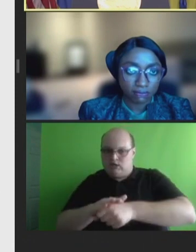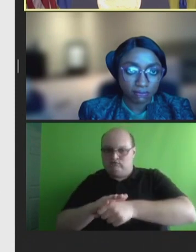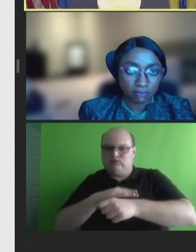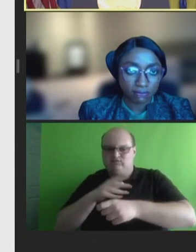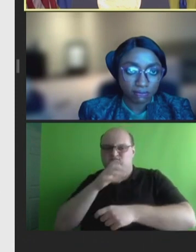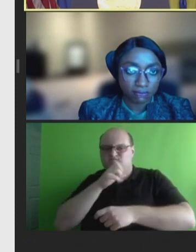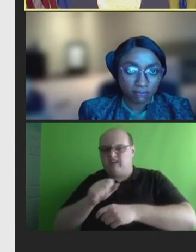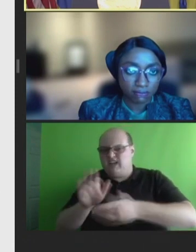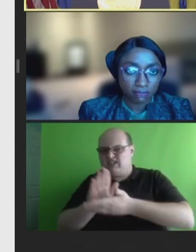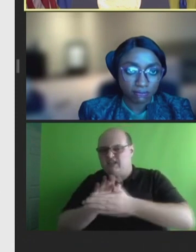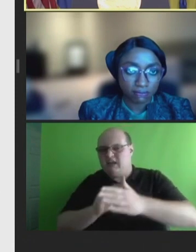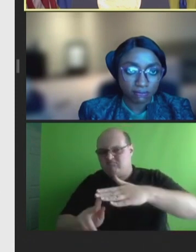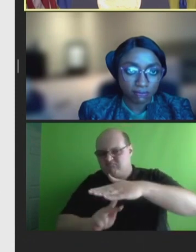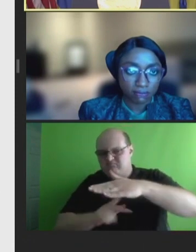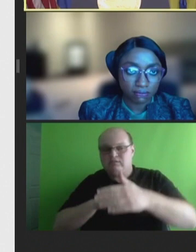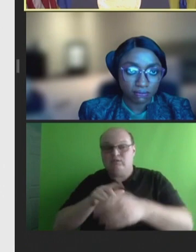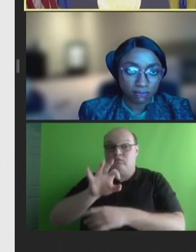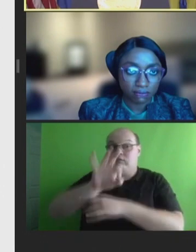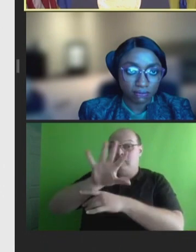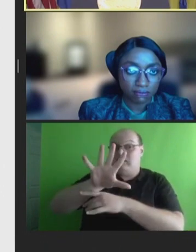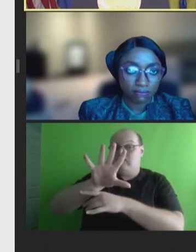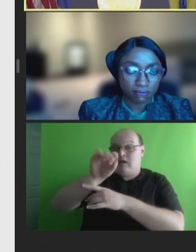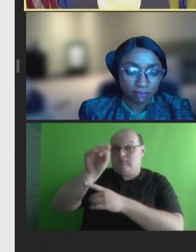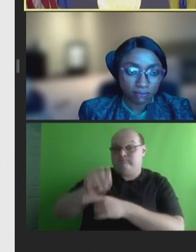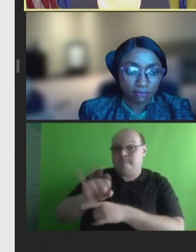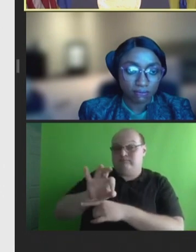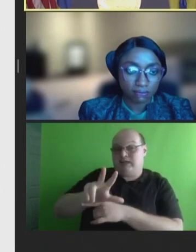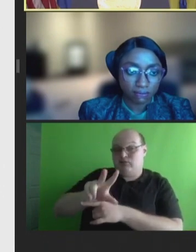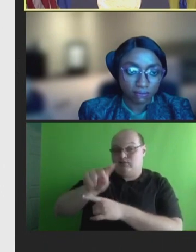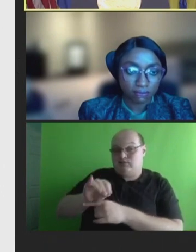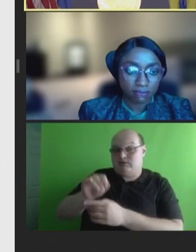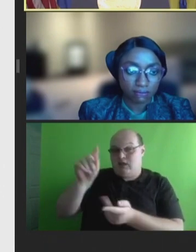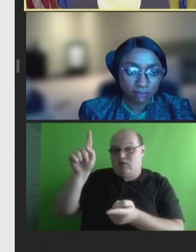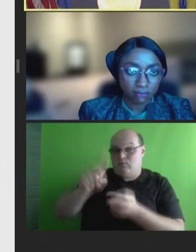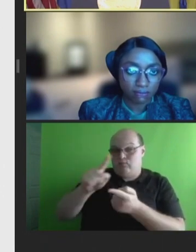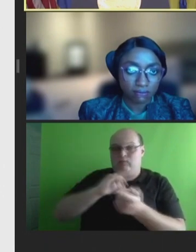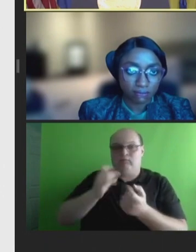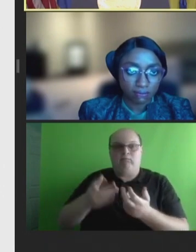from 95 percent to 93 percent, which, you know, a lot of people would say, "Well, that, you know,